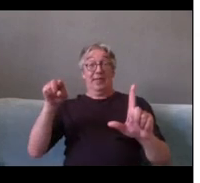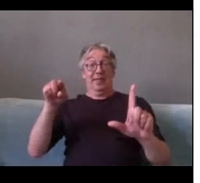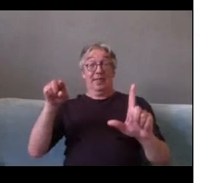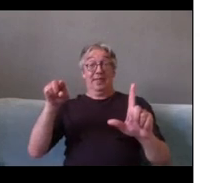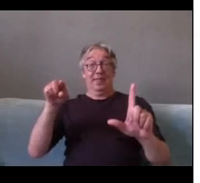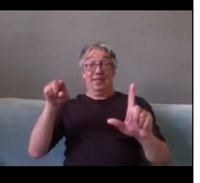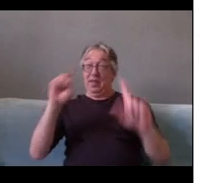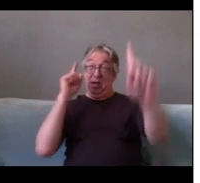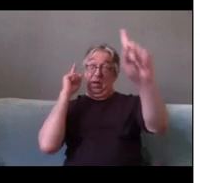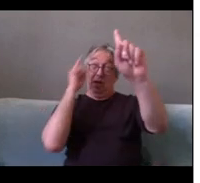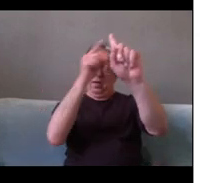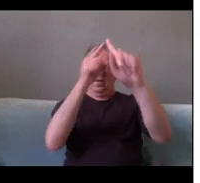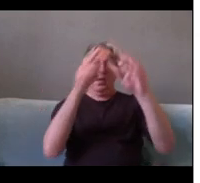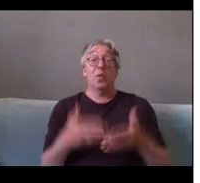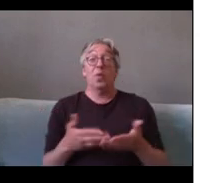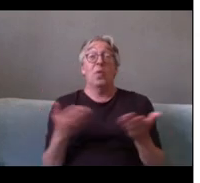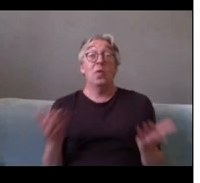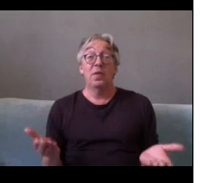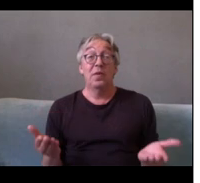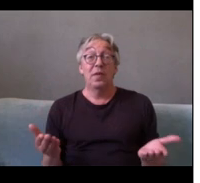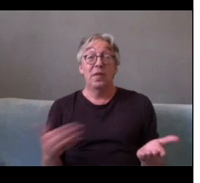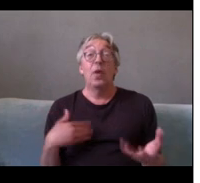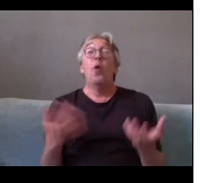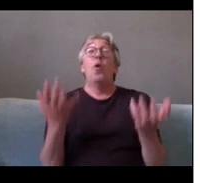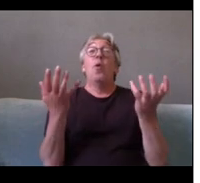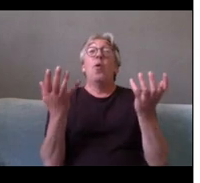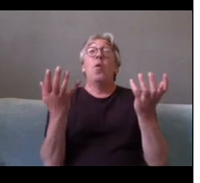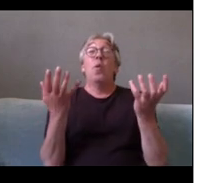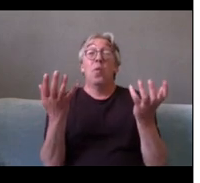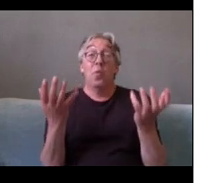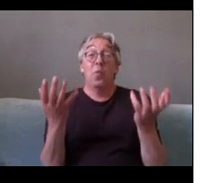of persons with disabilities is to meet the international requirements